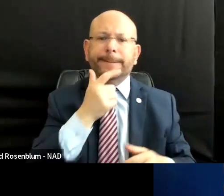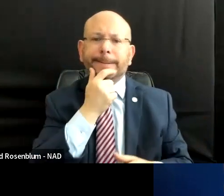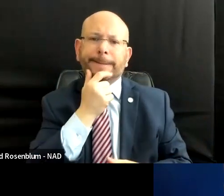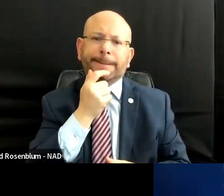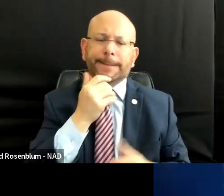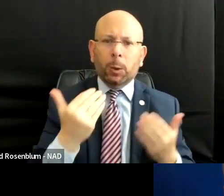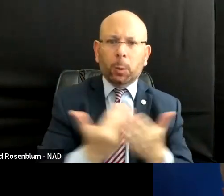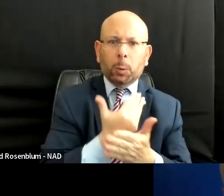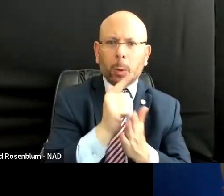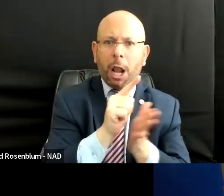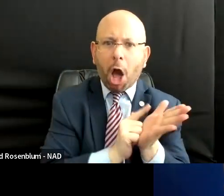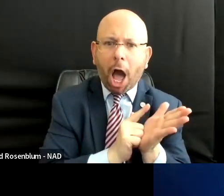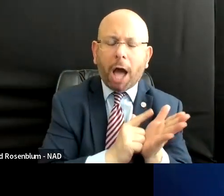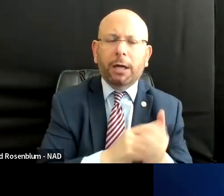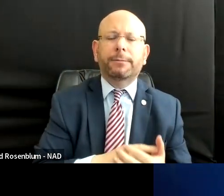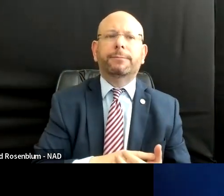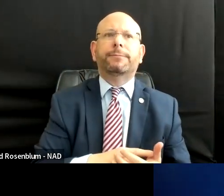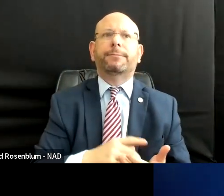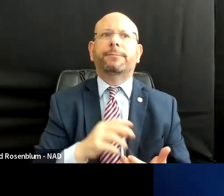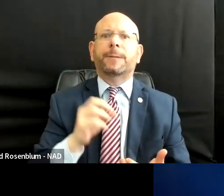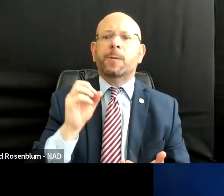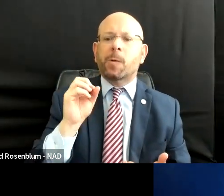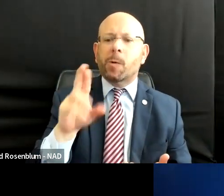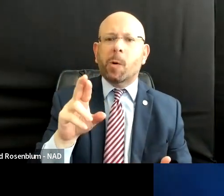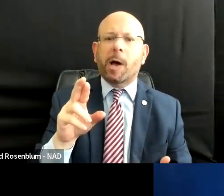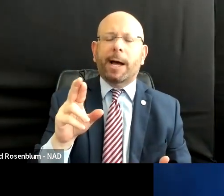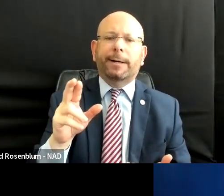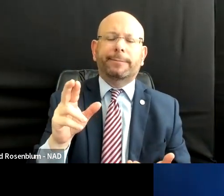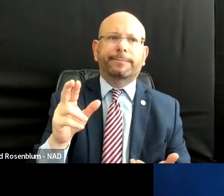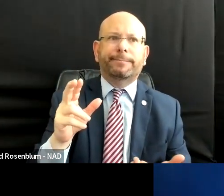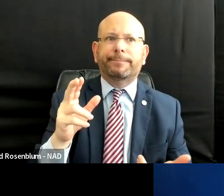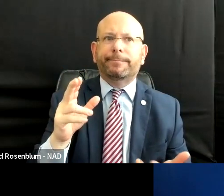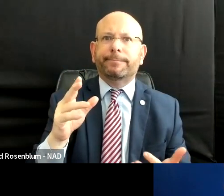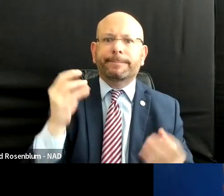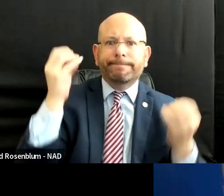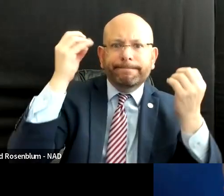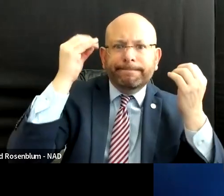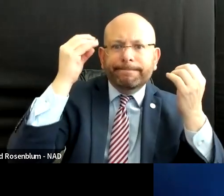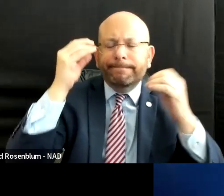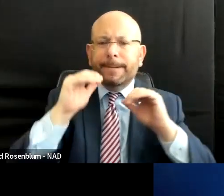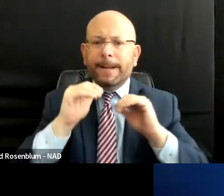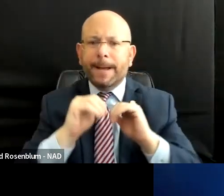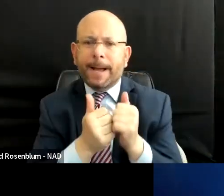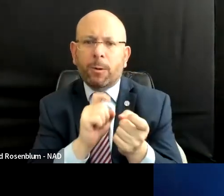laws. 50 states every day